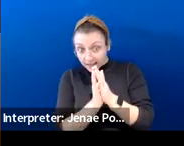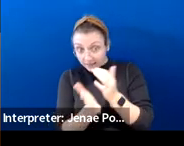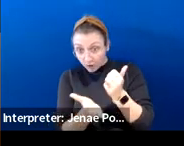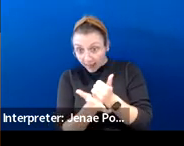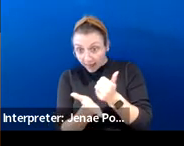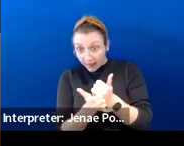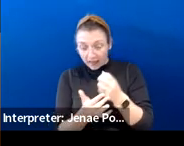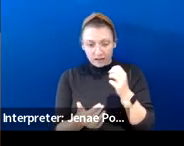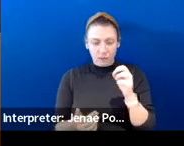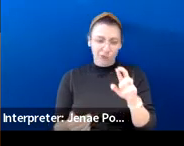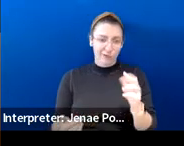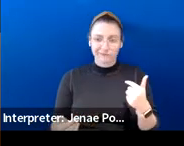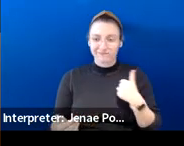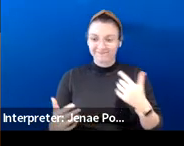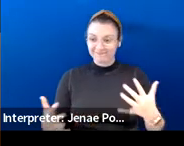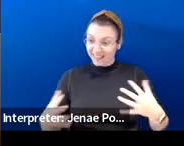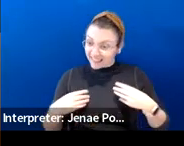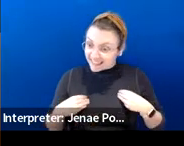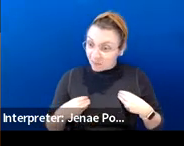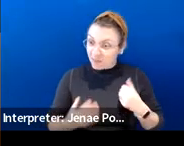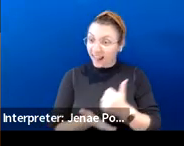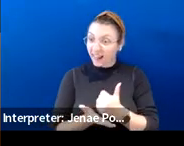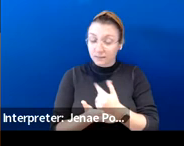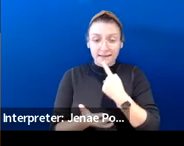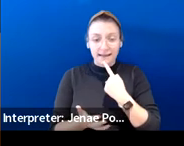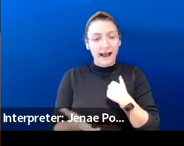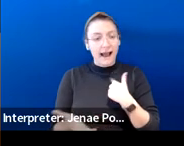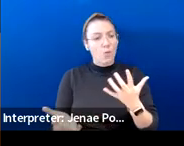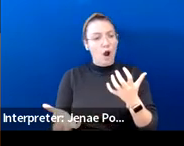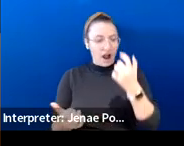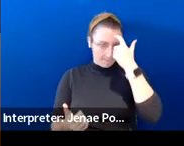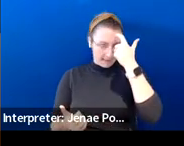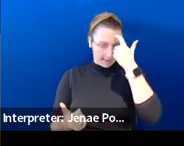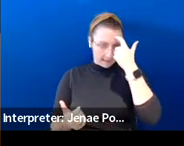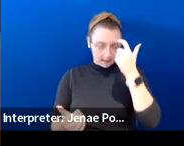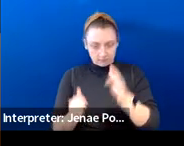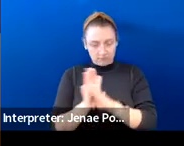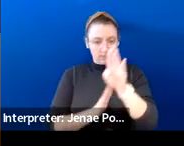and accept this help and say that I actually want to get this mental help was meant that there was a problem with me.